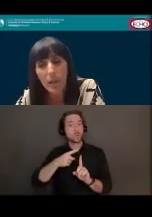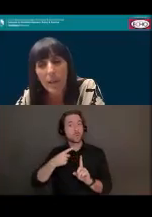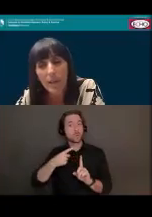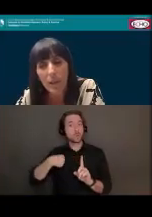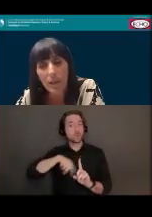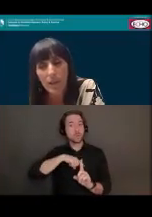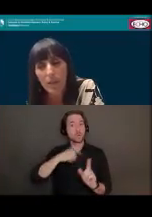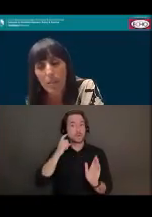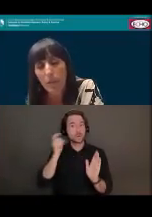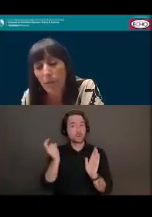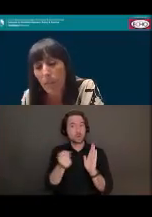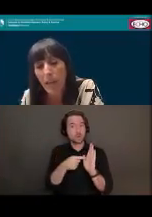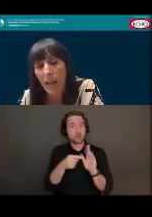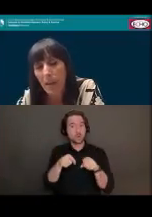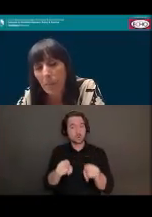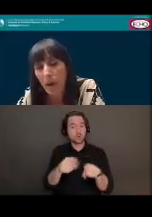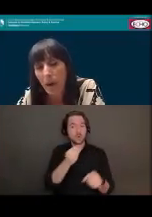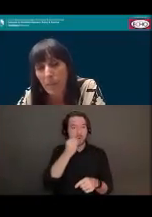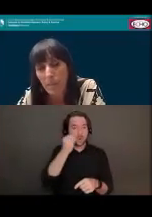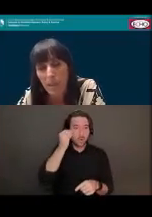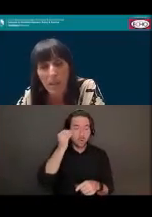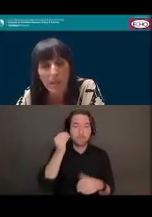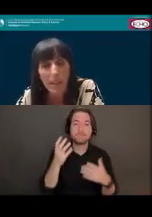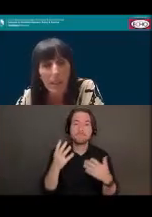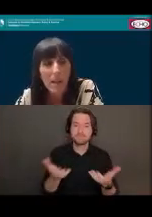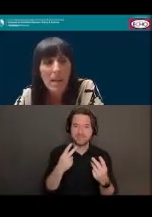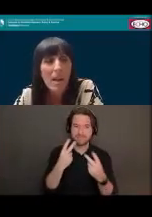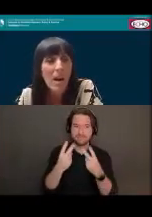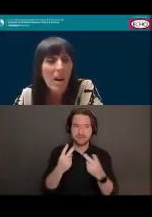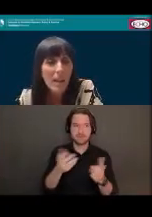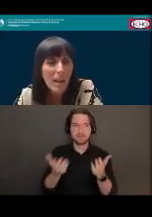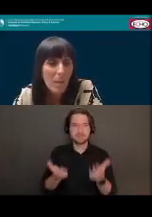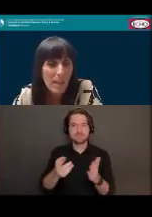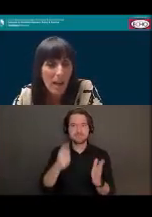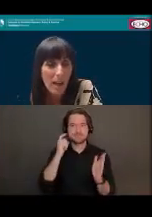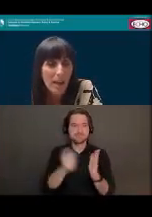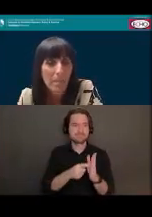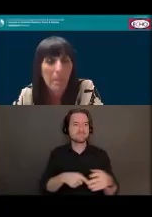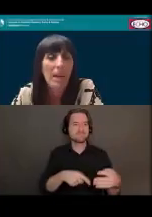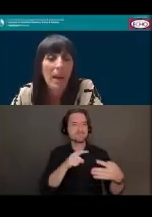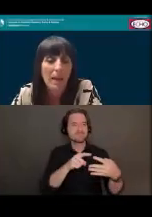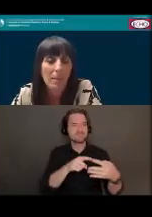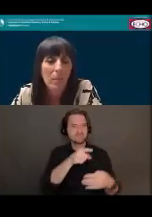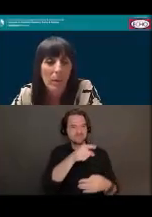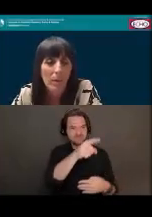connection, movement and problem solving all at one time, when